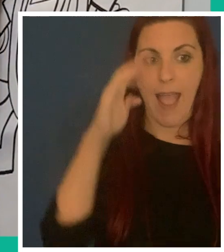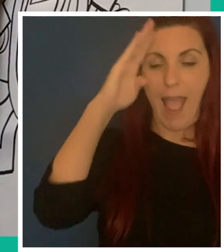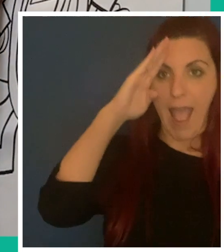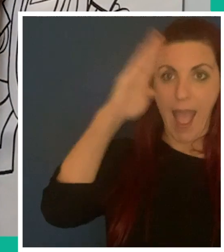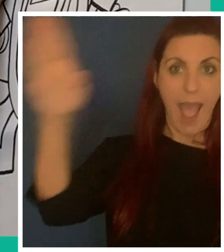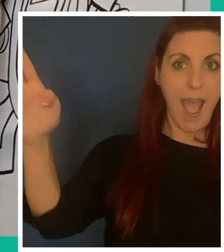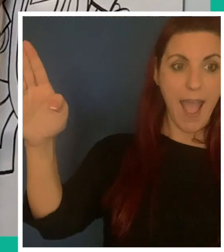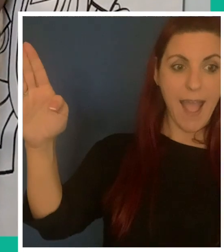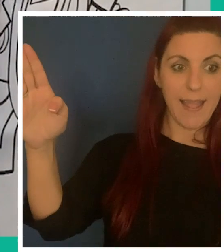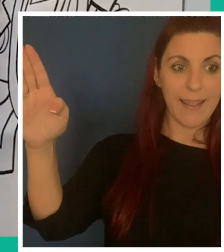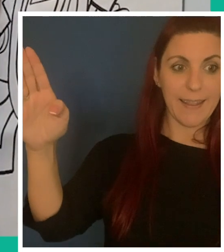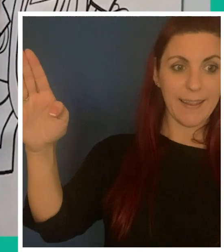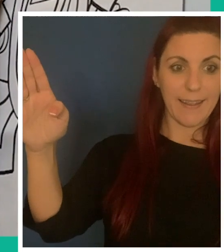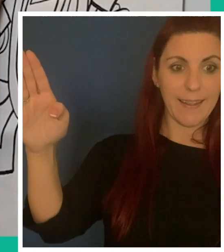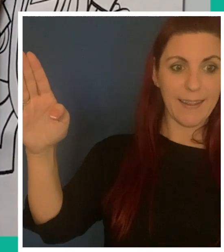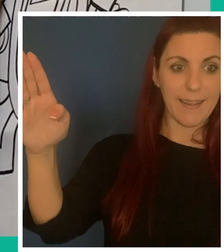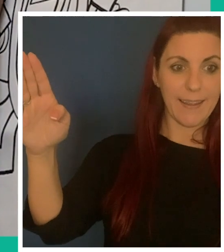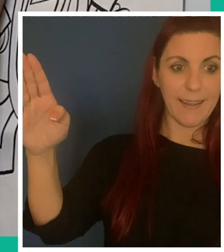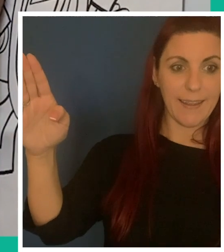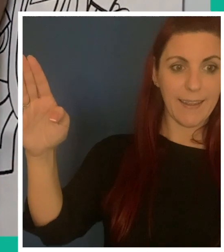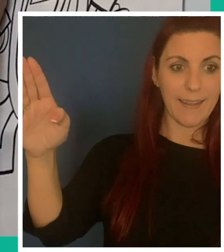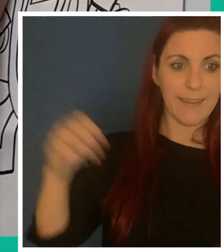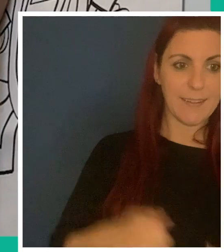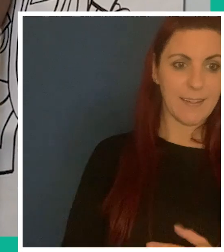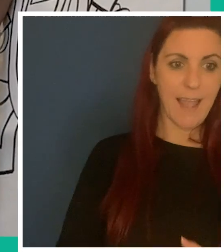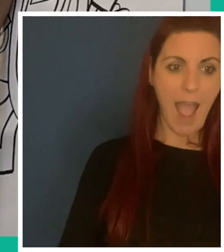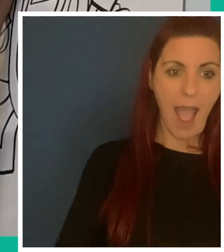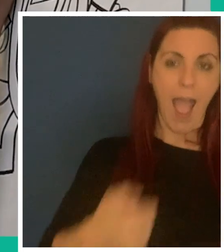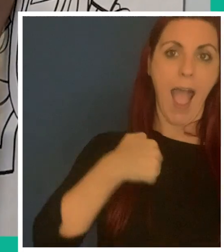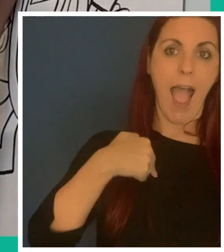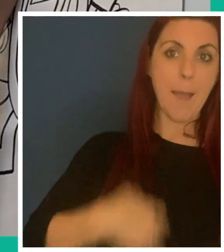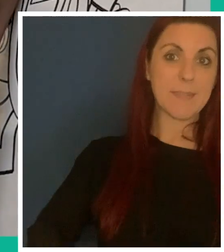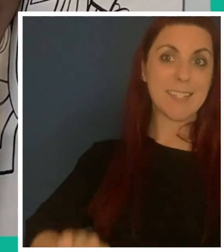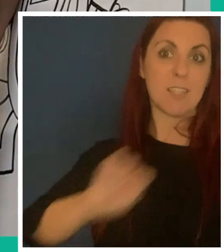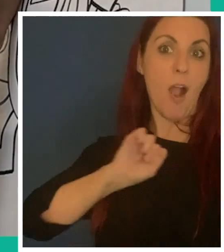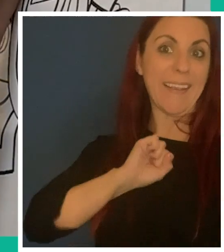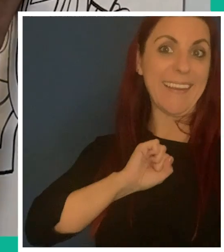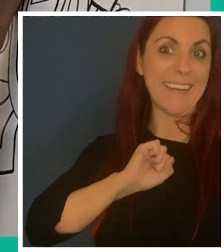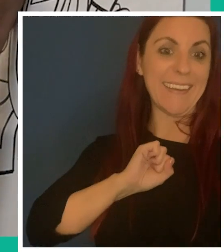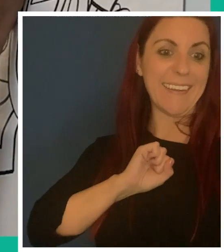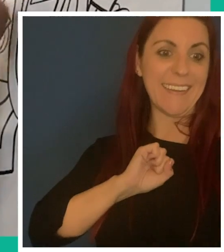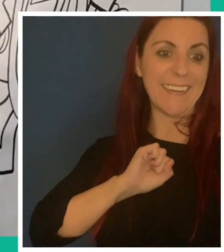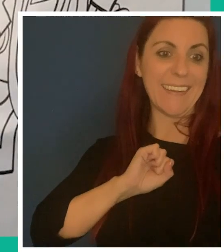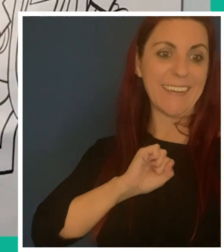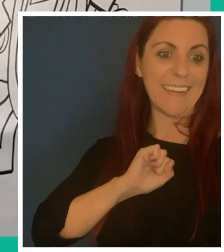'I'm Sparkie', k-i-e, that's how you spell my name.